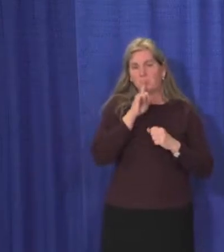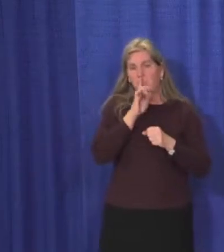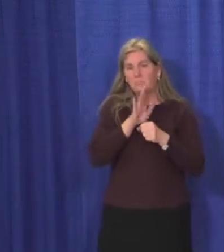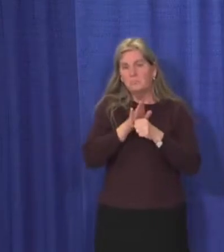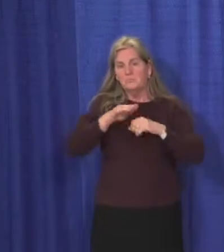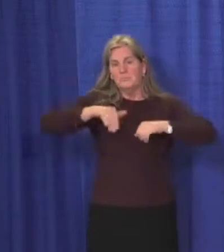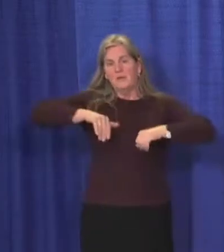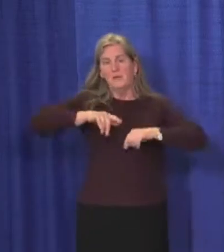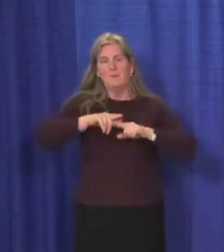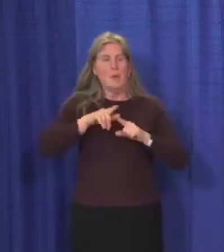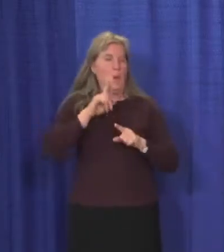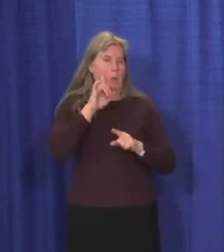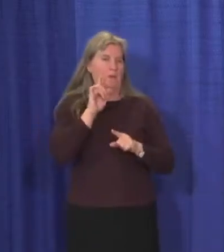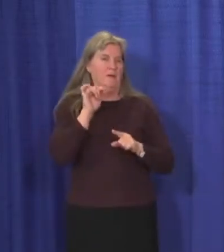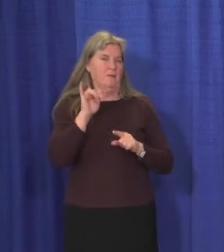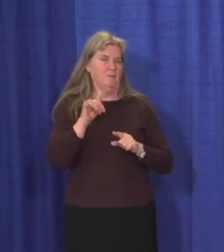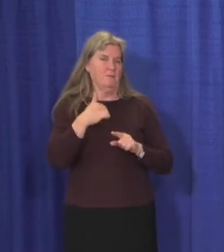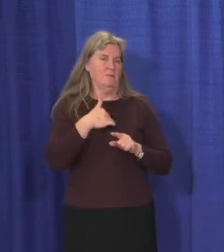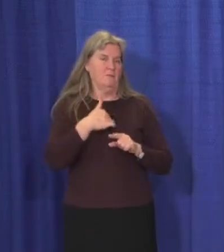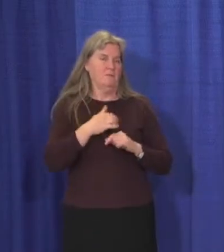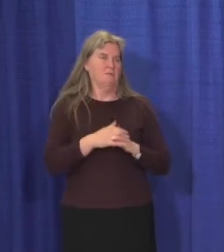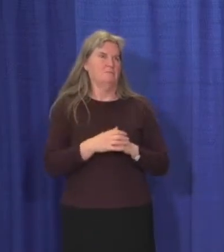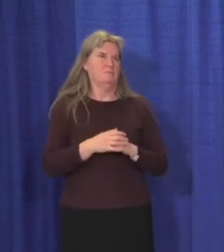stone in a pandemic but what I